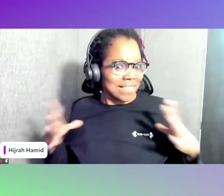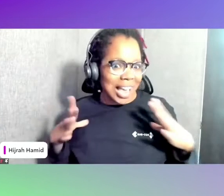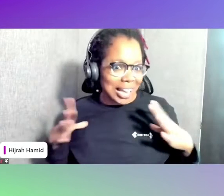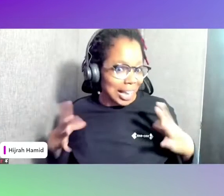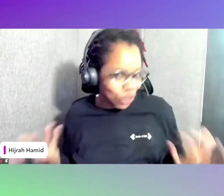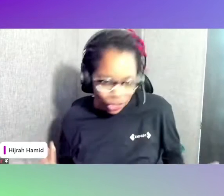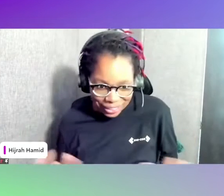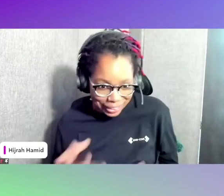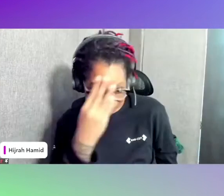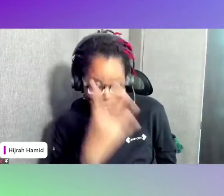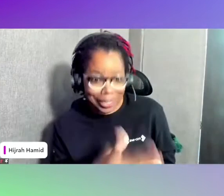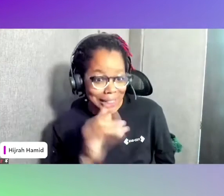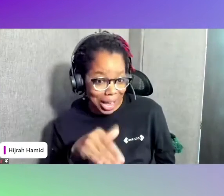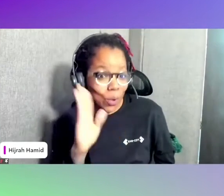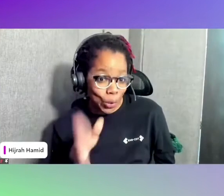opportunities in the world for